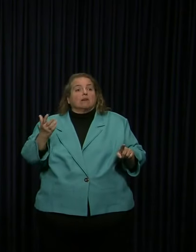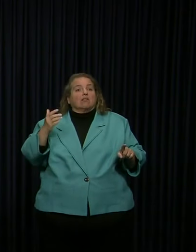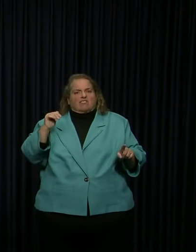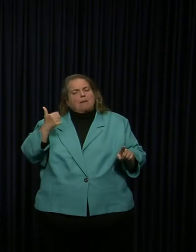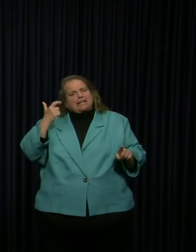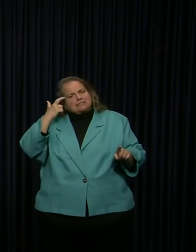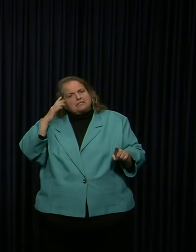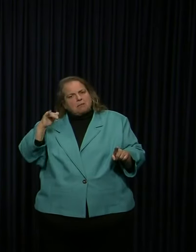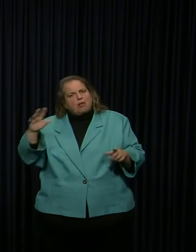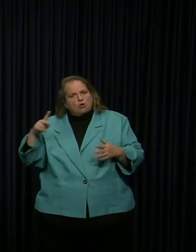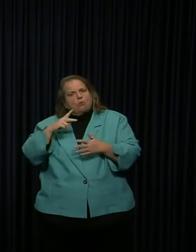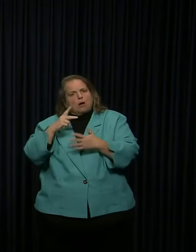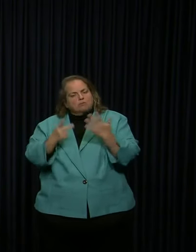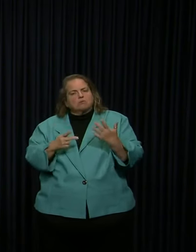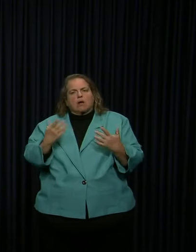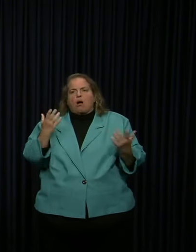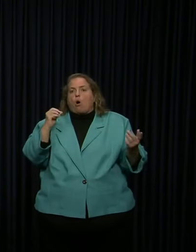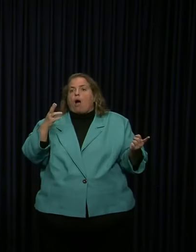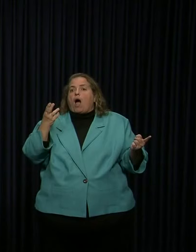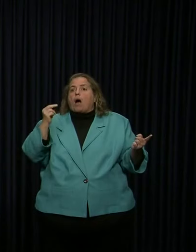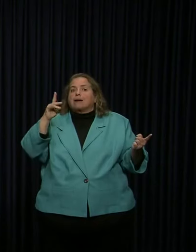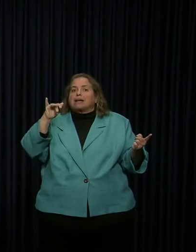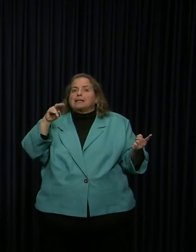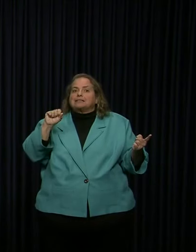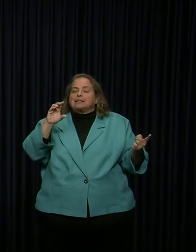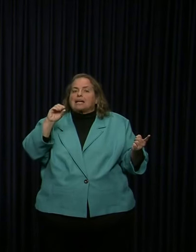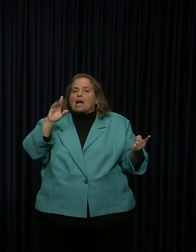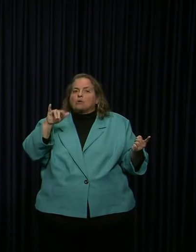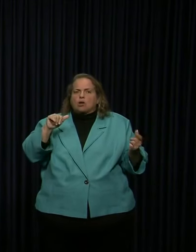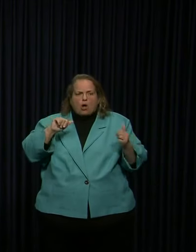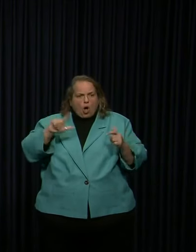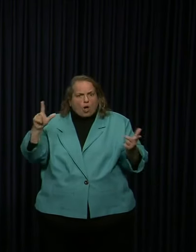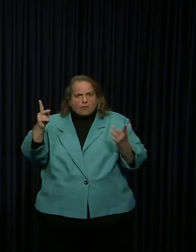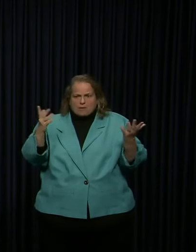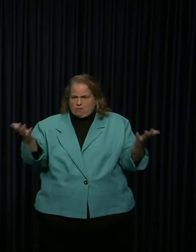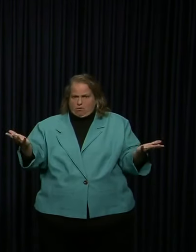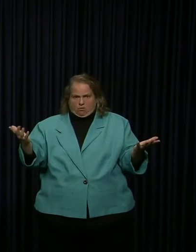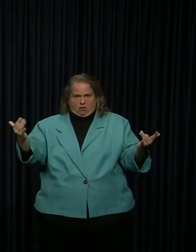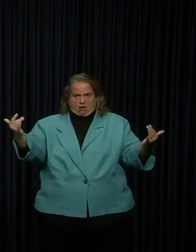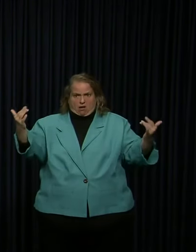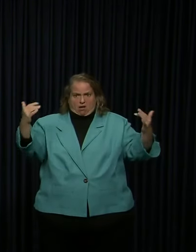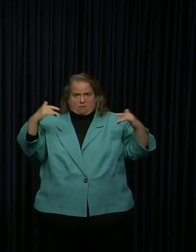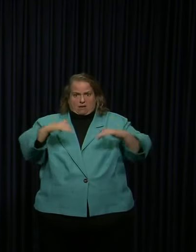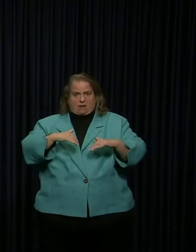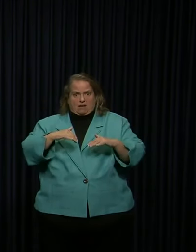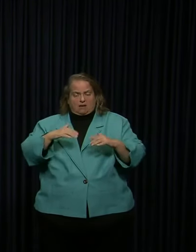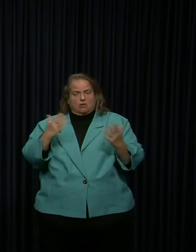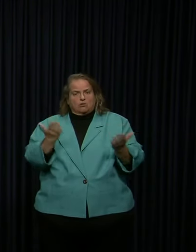ANYTHING ELSE THEY SHOULDN'T BE DOING, AND I'M GOING TO HAVE A PRETTY HIGH BAR FOR ANYTHING